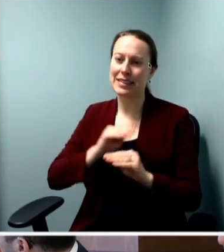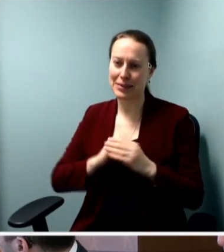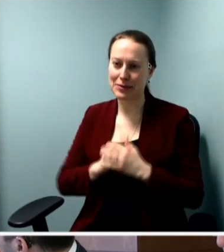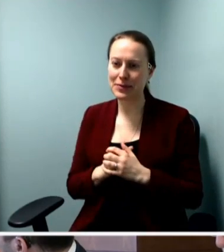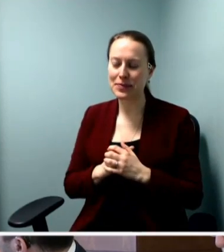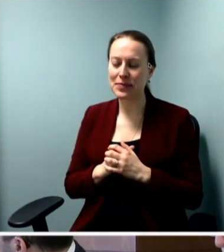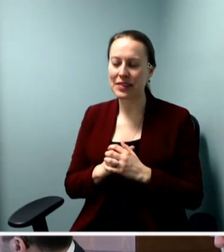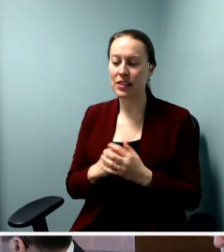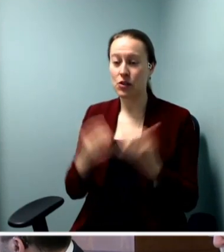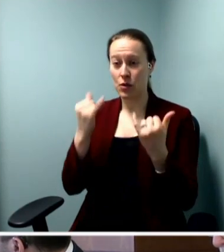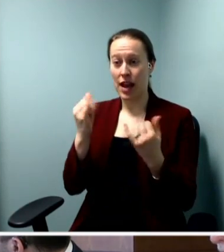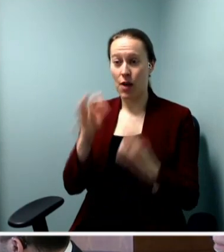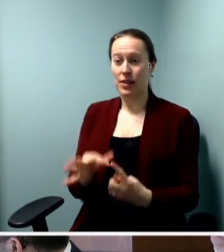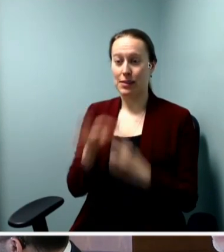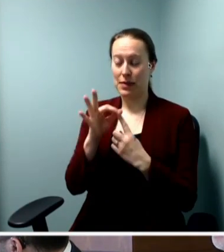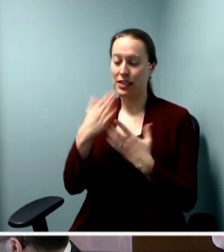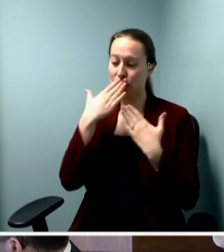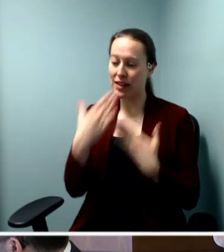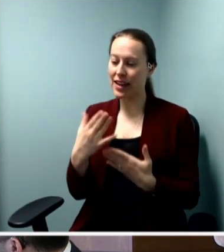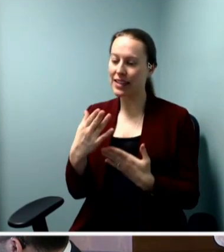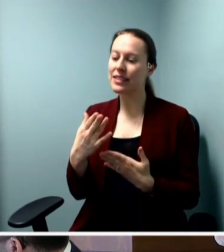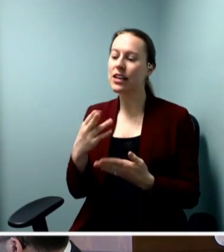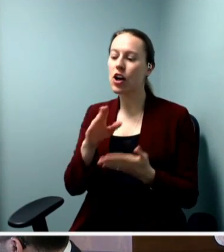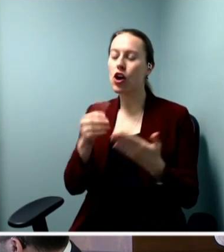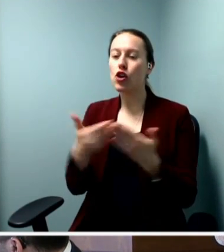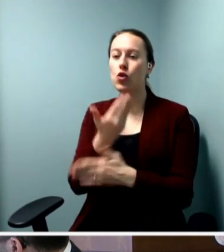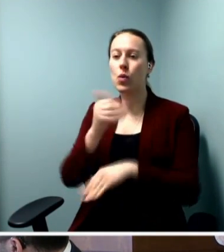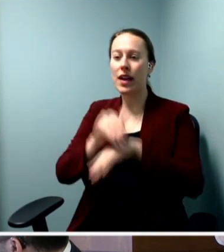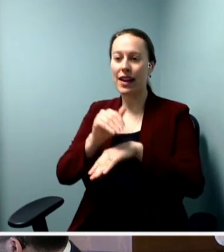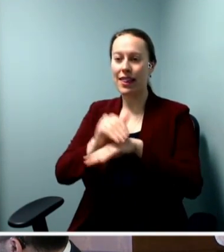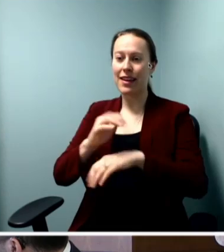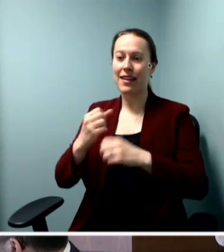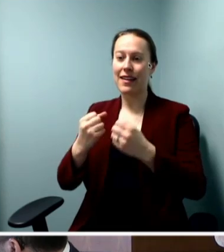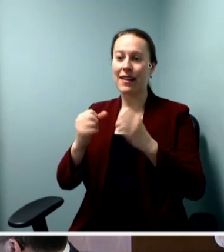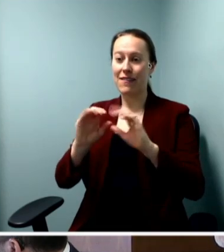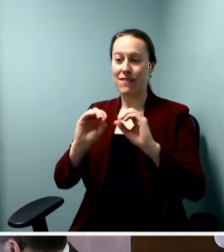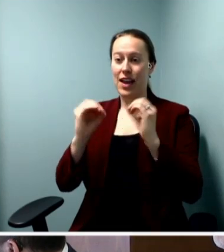to the New England Foundation for the Arts, the Boston Dance Alliance,